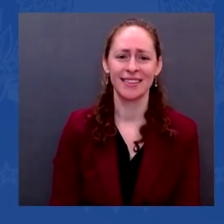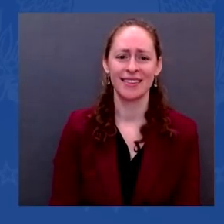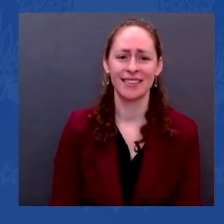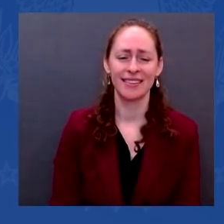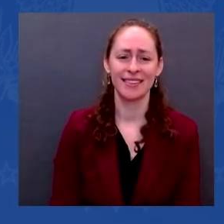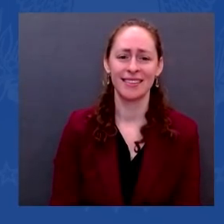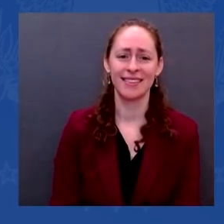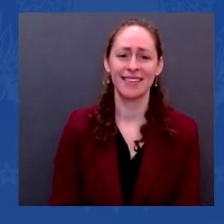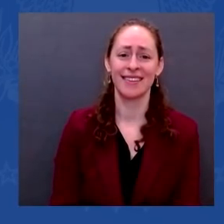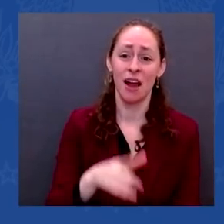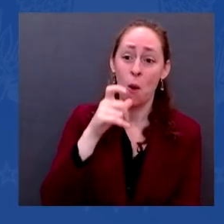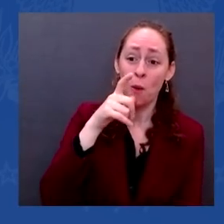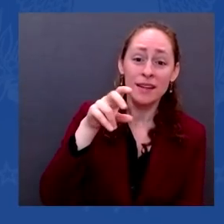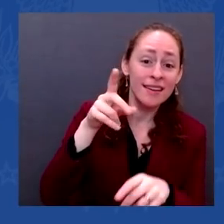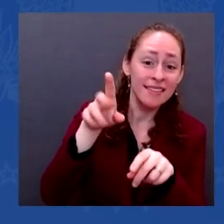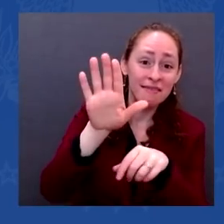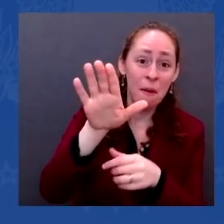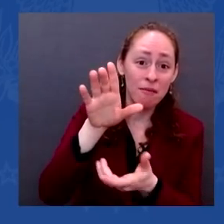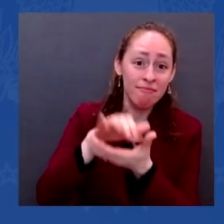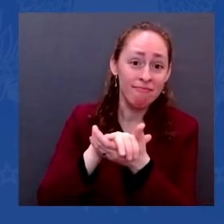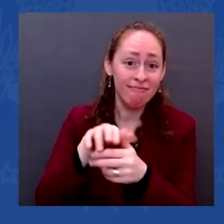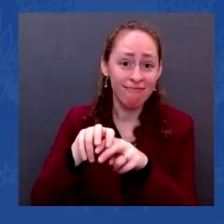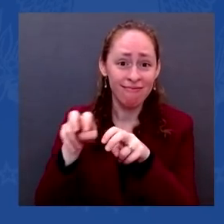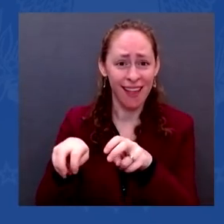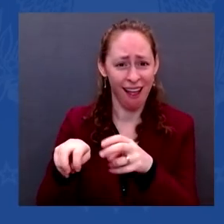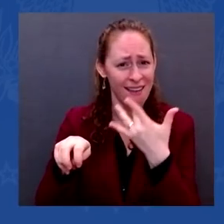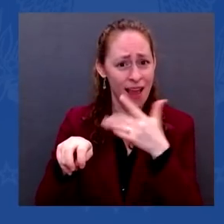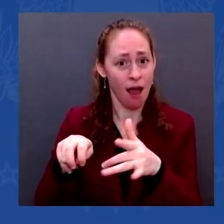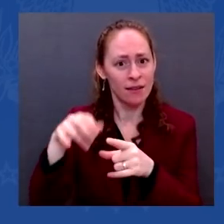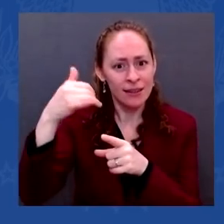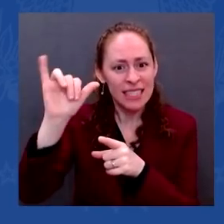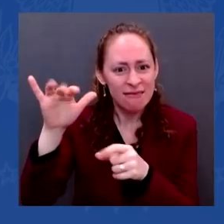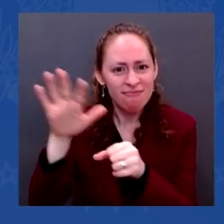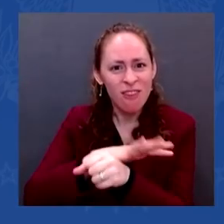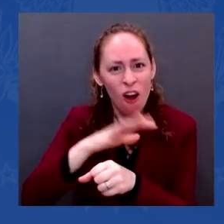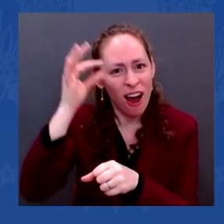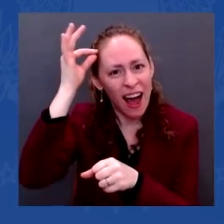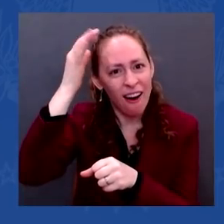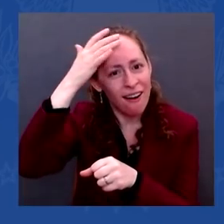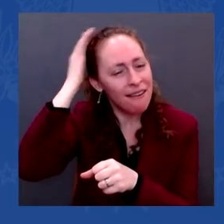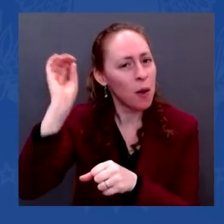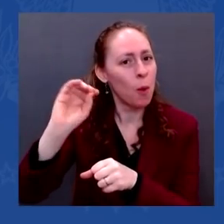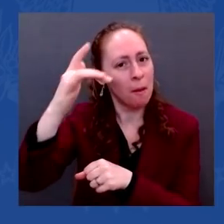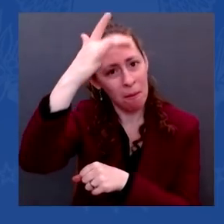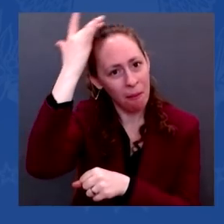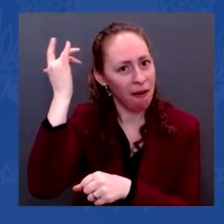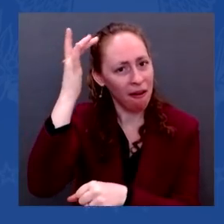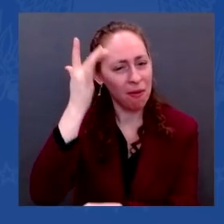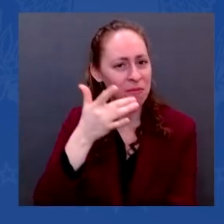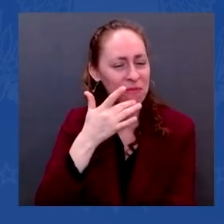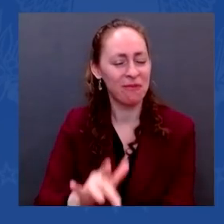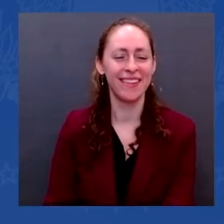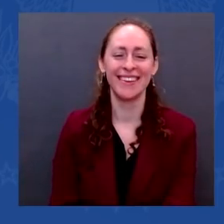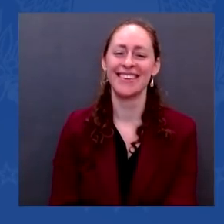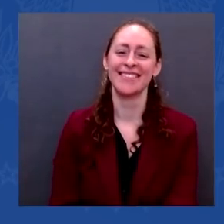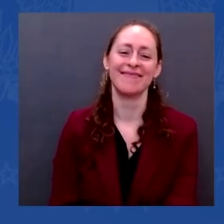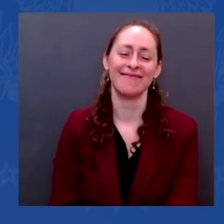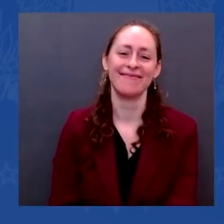And Vice President Harris, Majority Leader Schumer, Mitch McConnell -- and, Mitch, I don't want to hurt your reputation,